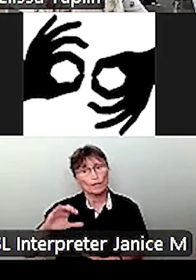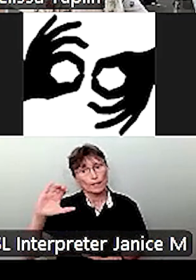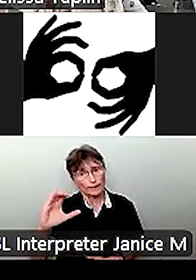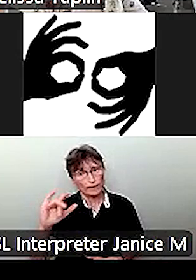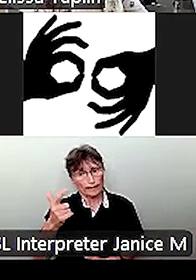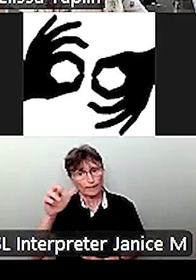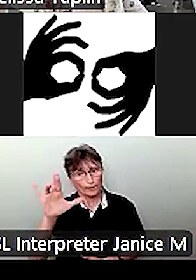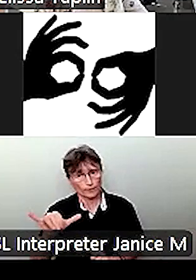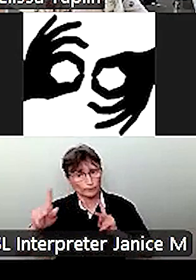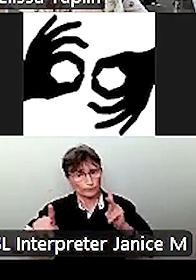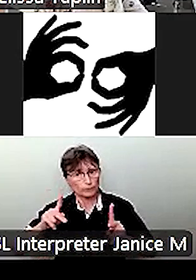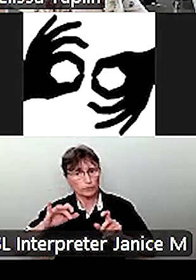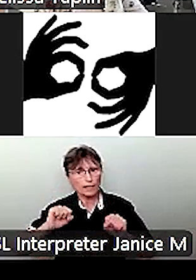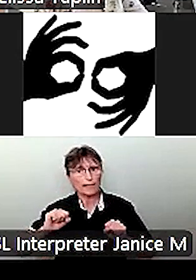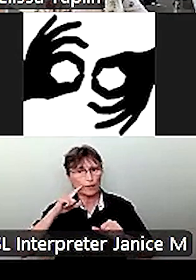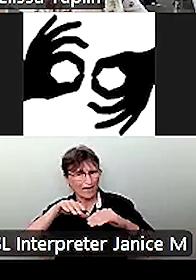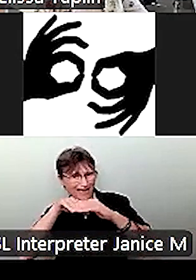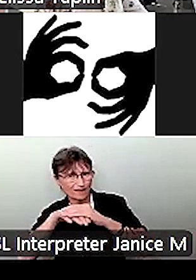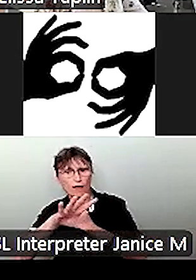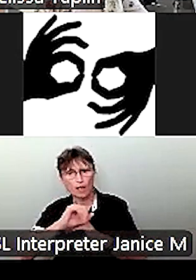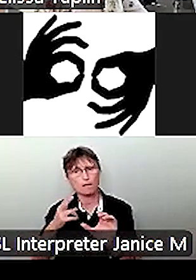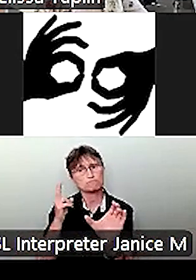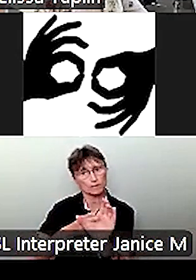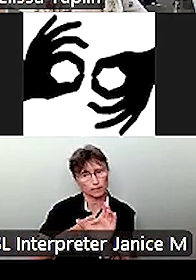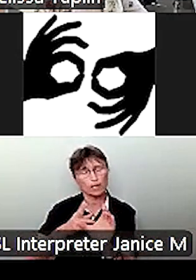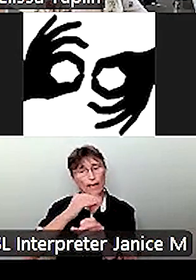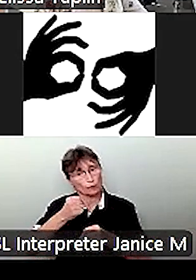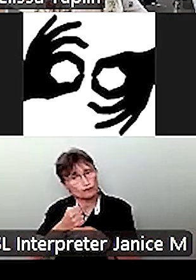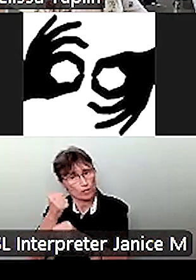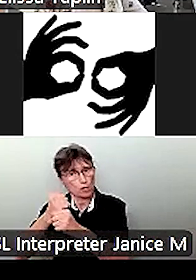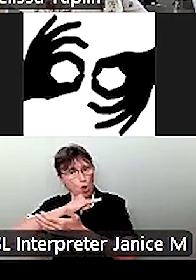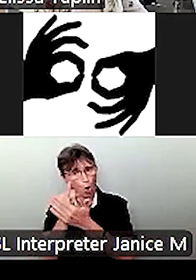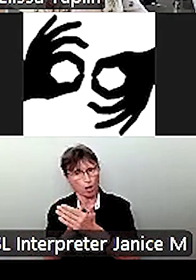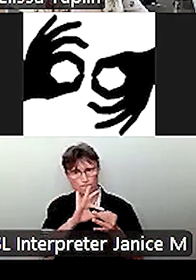can access, create and participate in art as part of their everyday lives.